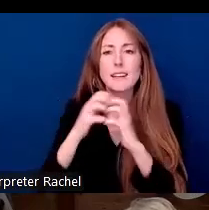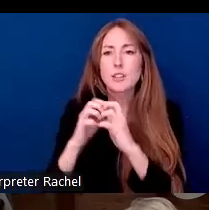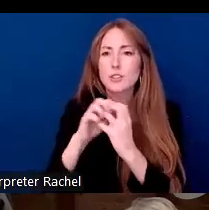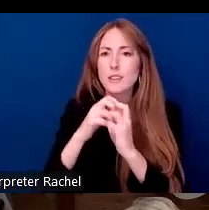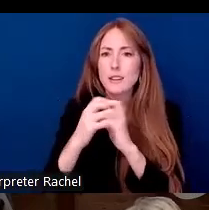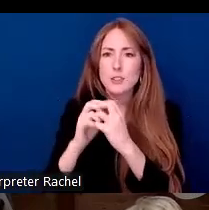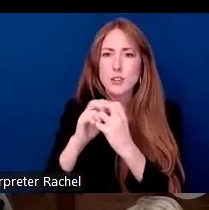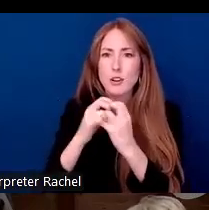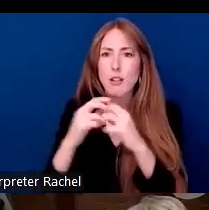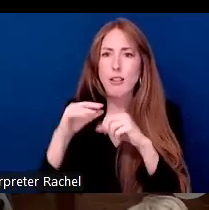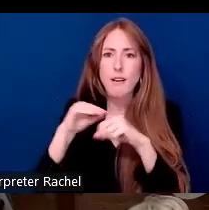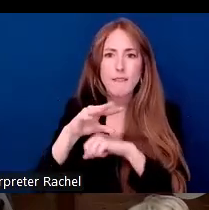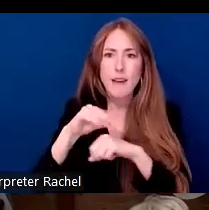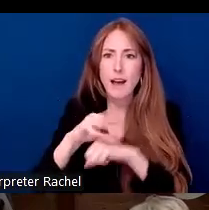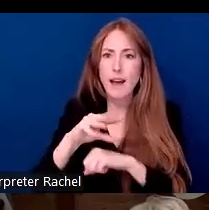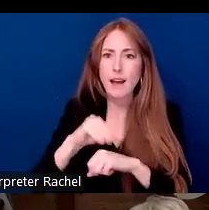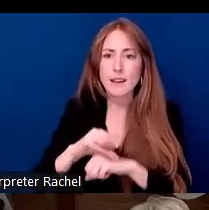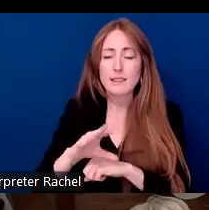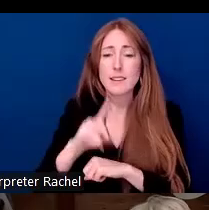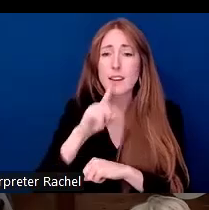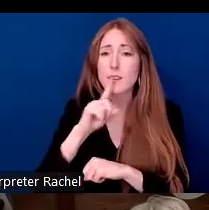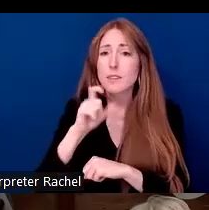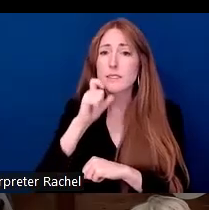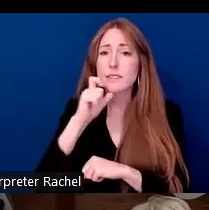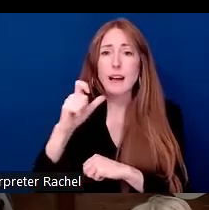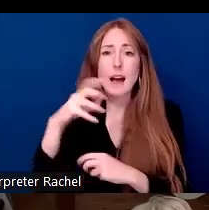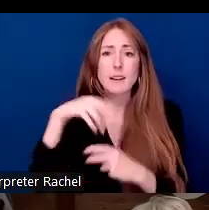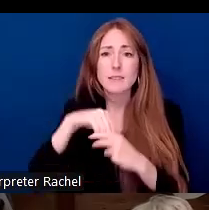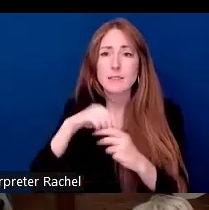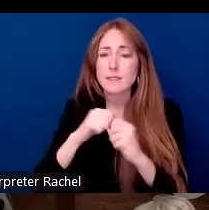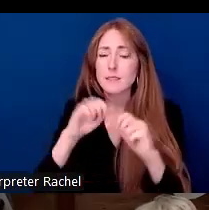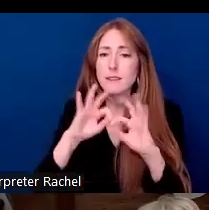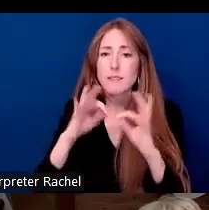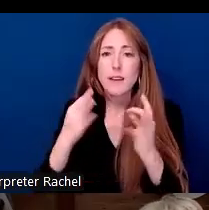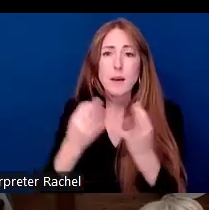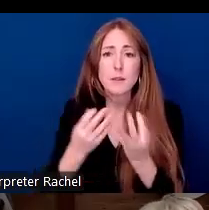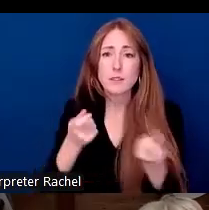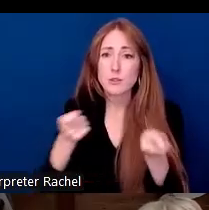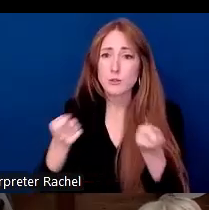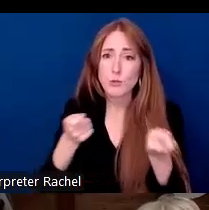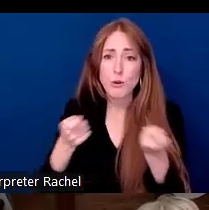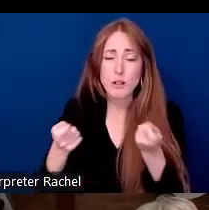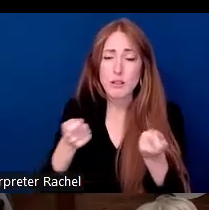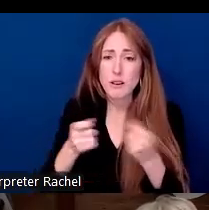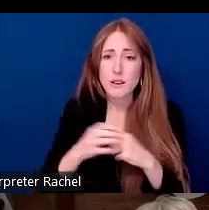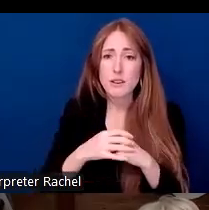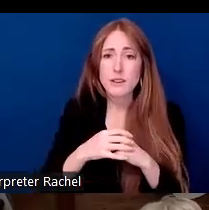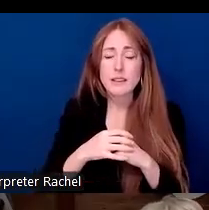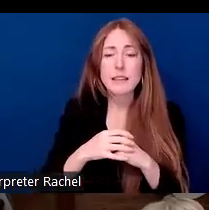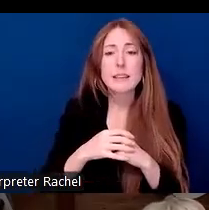families’ immediate environment or their control and have potentially significant impacts on their